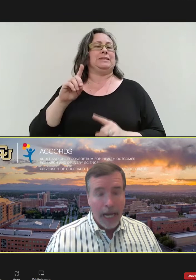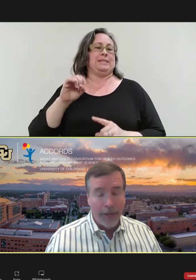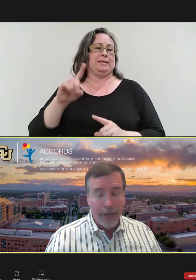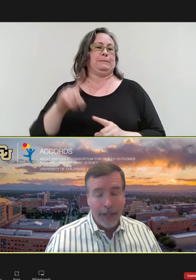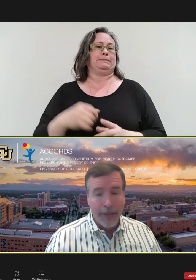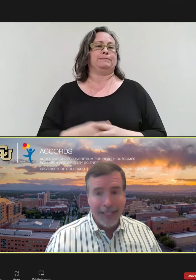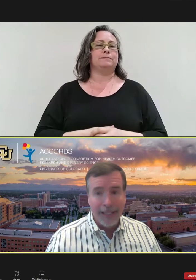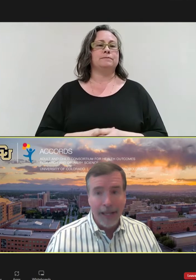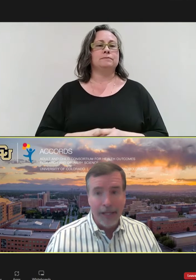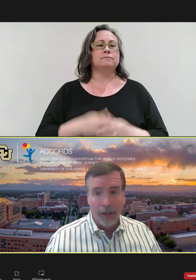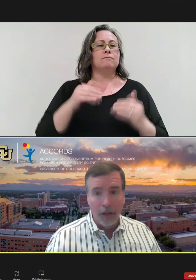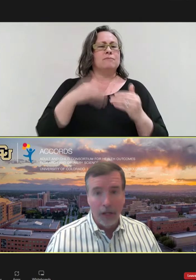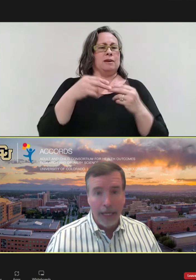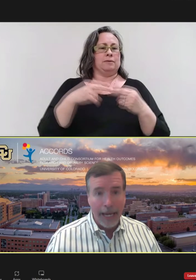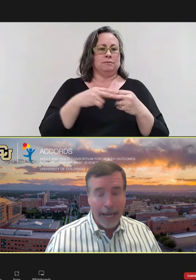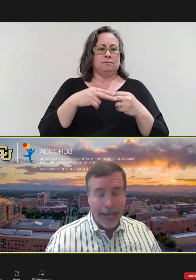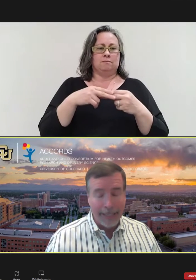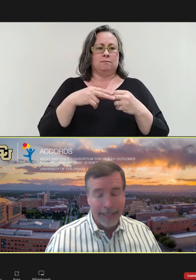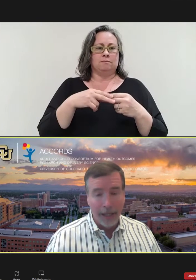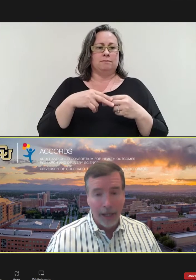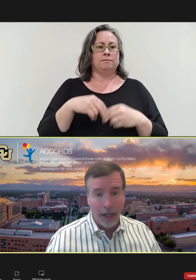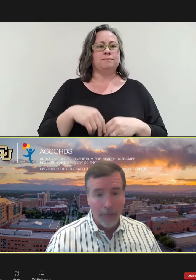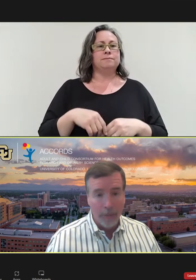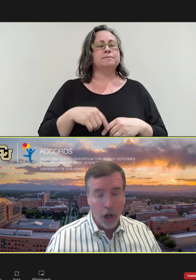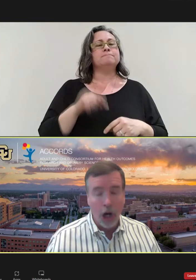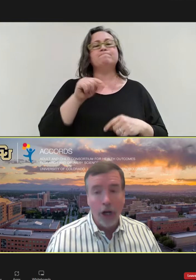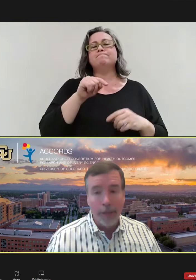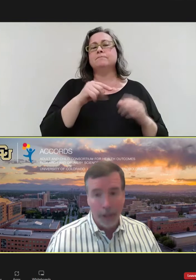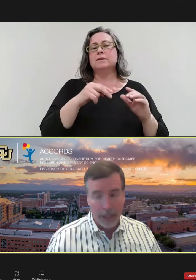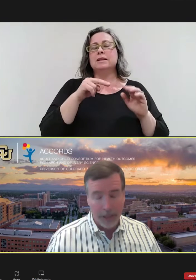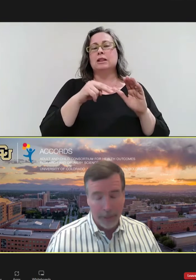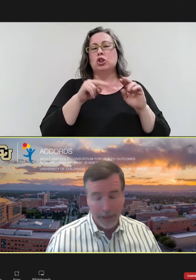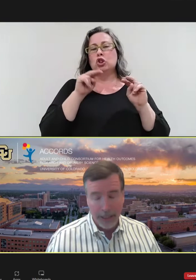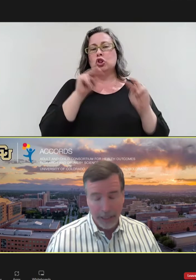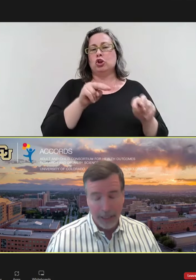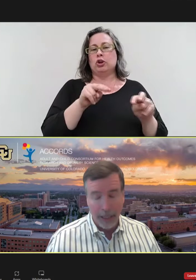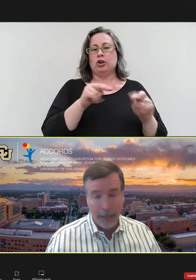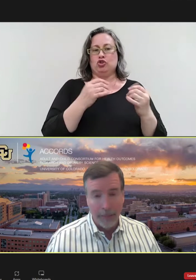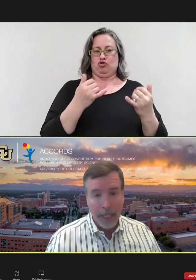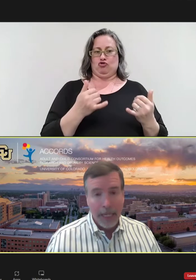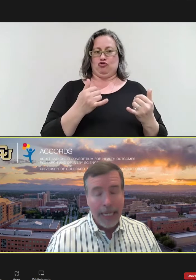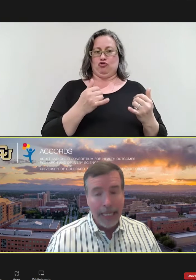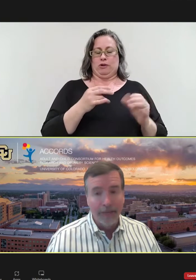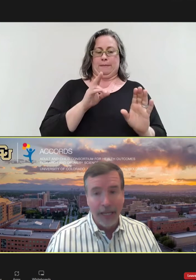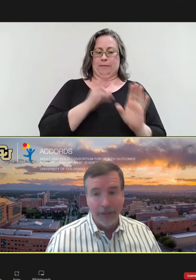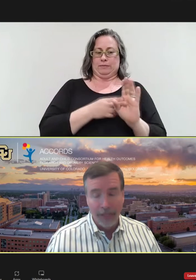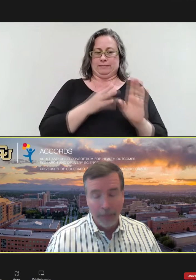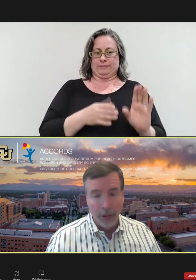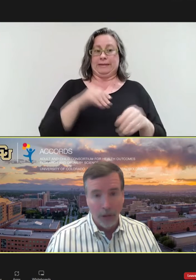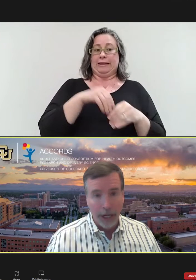And then this slide is looking at current participants at the time in the VFC program